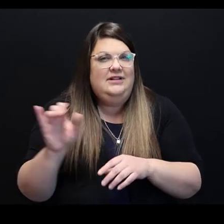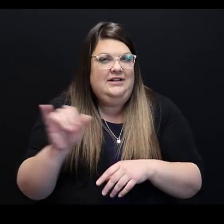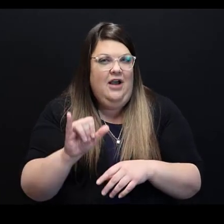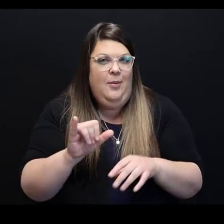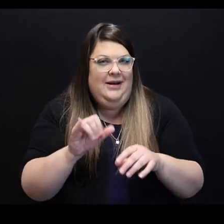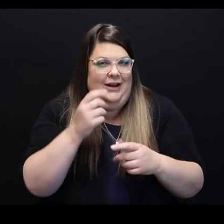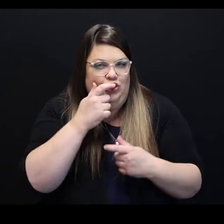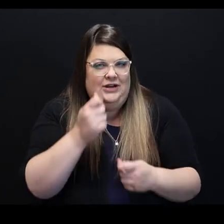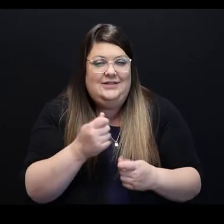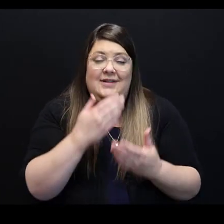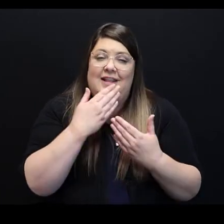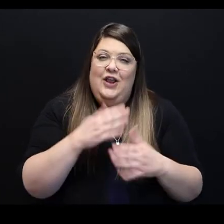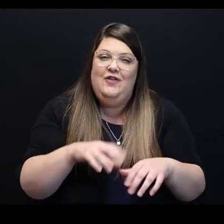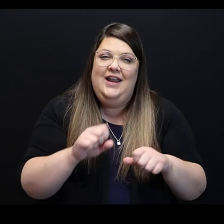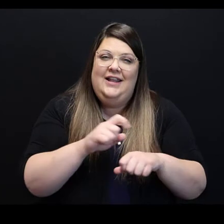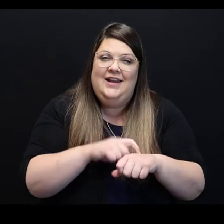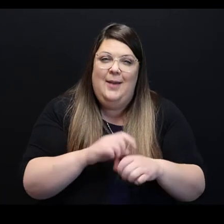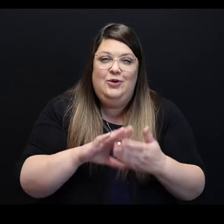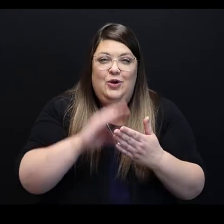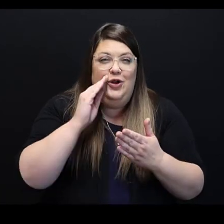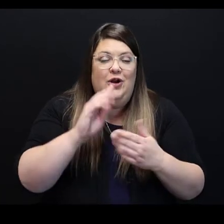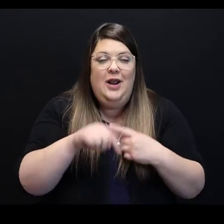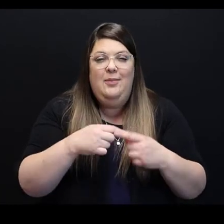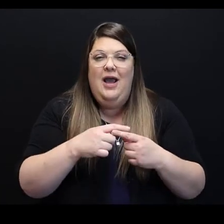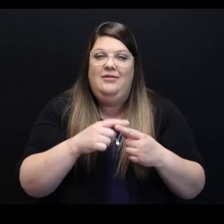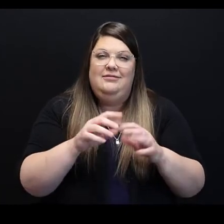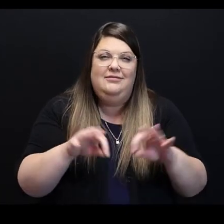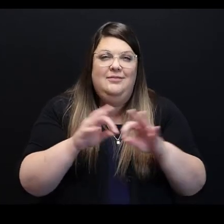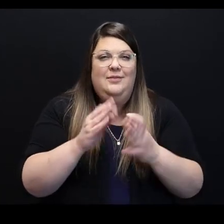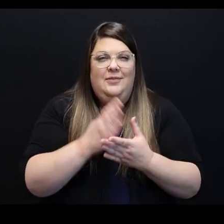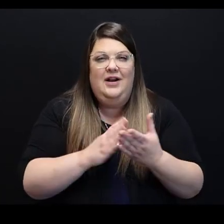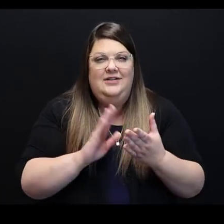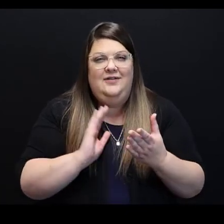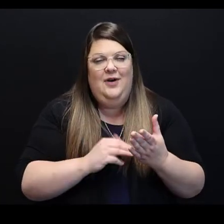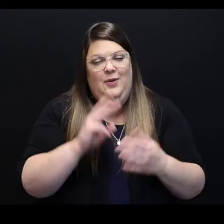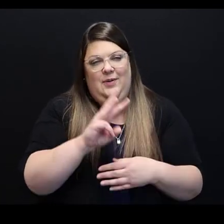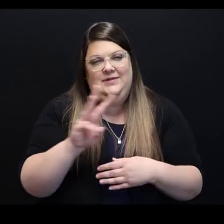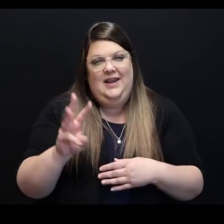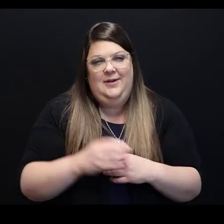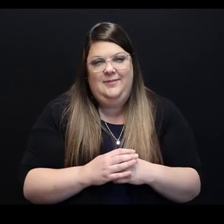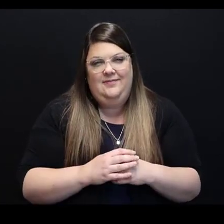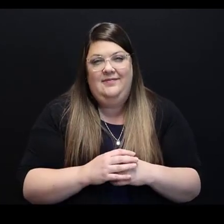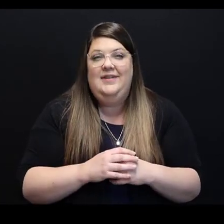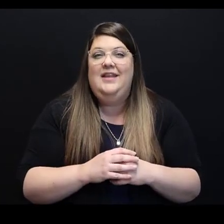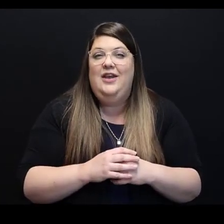time to learn about several core features of the NCRTM website. The NCRTM welcomes you to